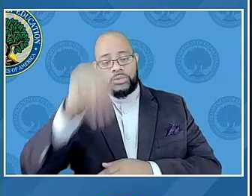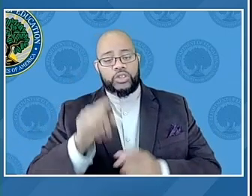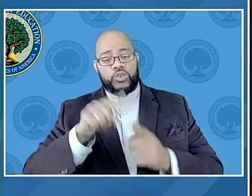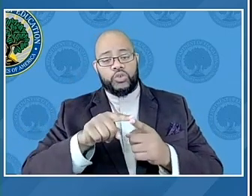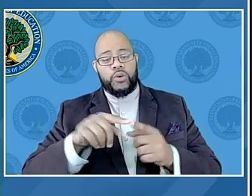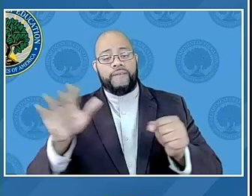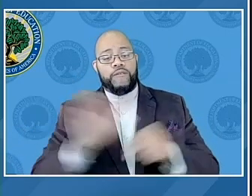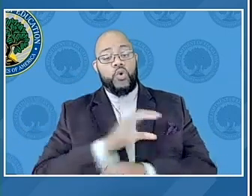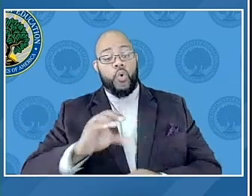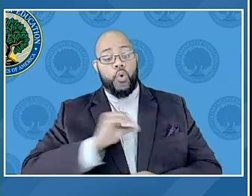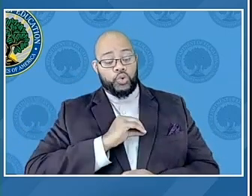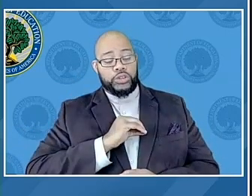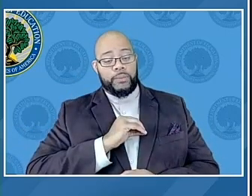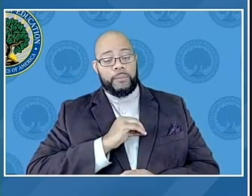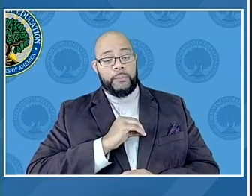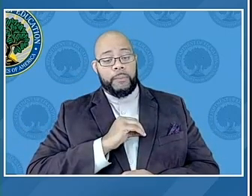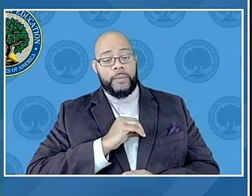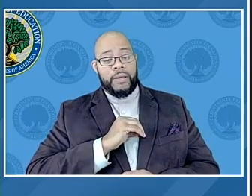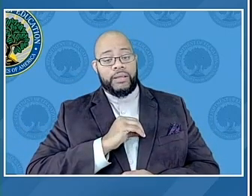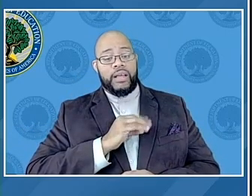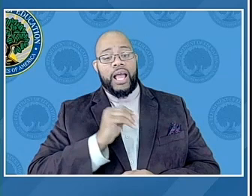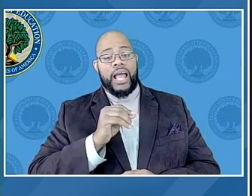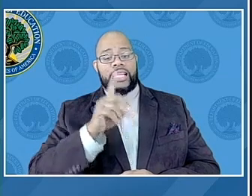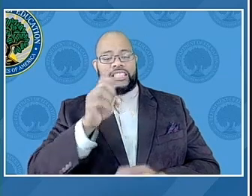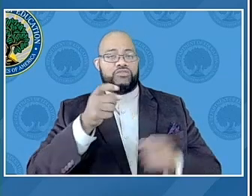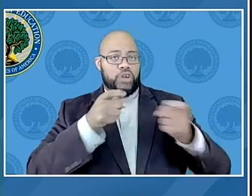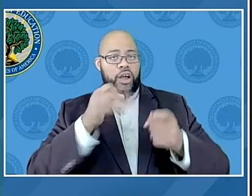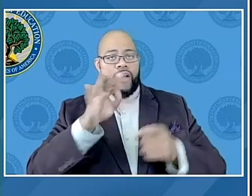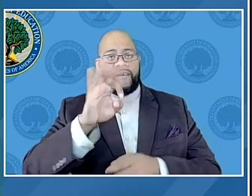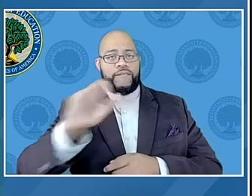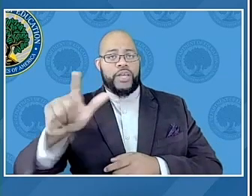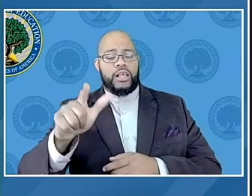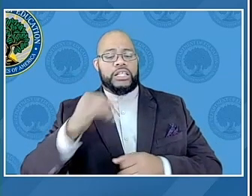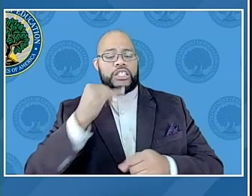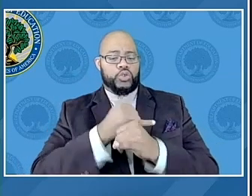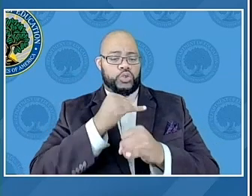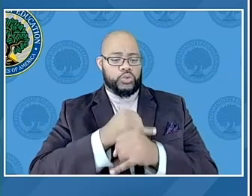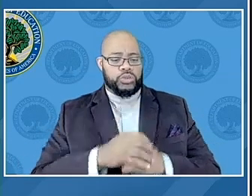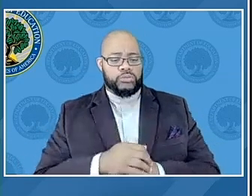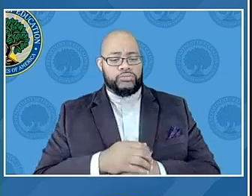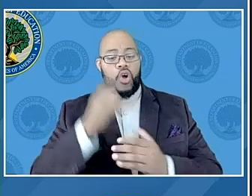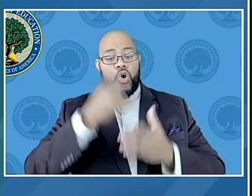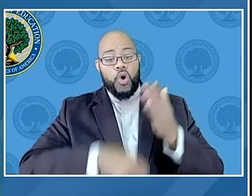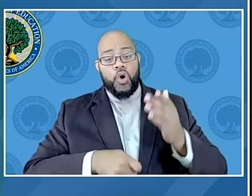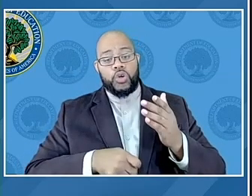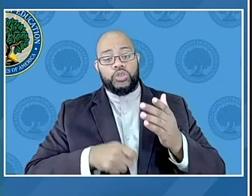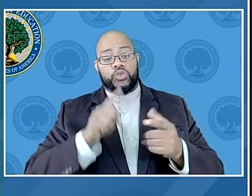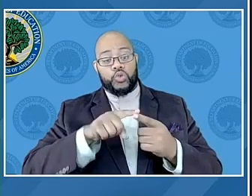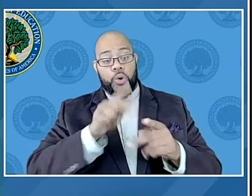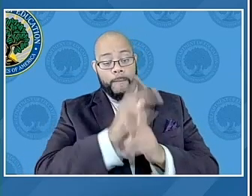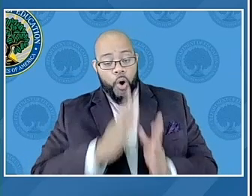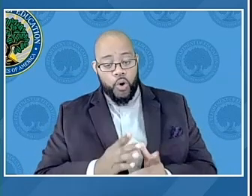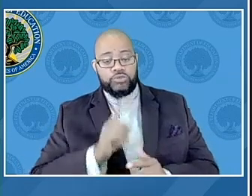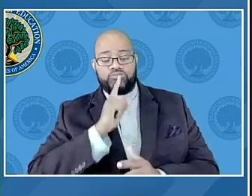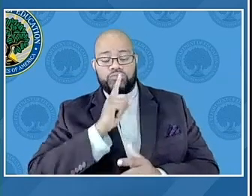discretion and deregulation of FFEL institutions. The cost to joint borrowers has been devastating, particularly FFEL